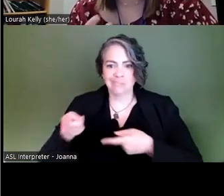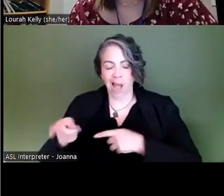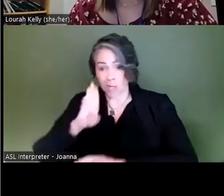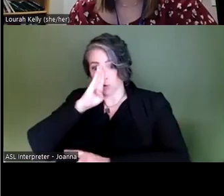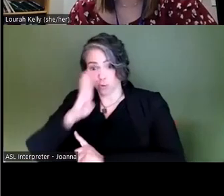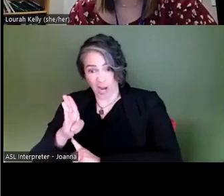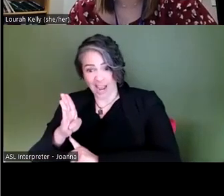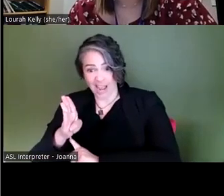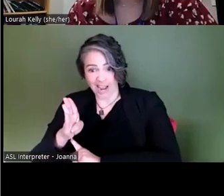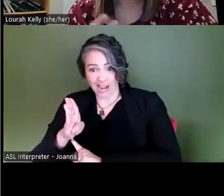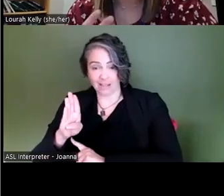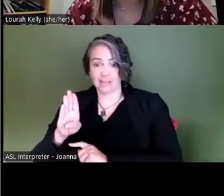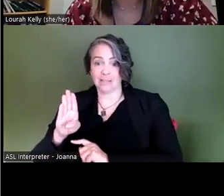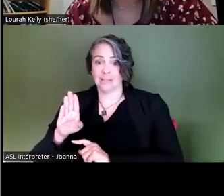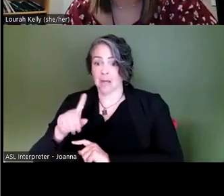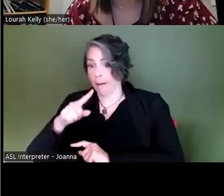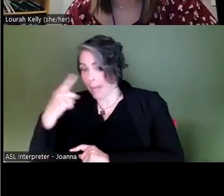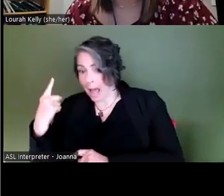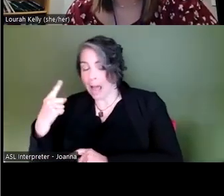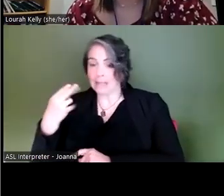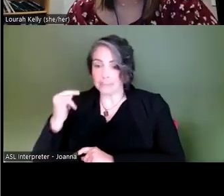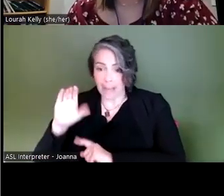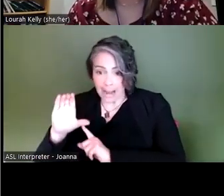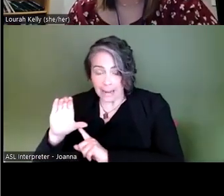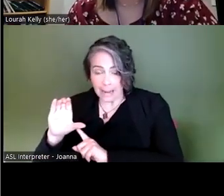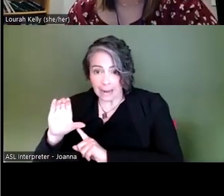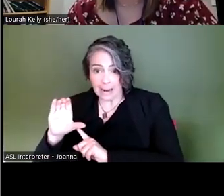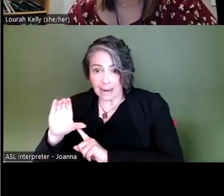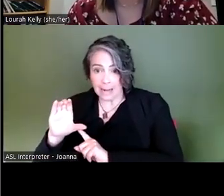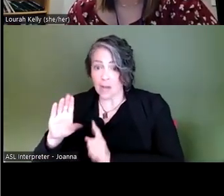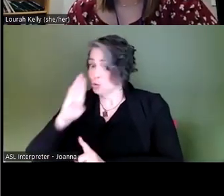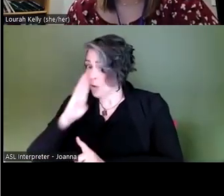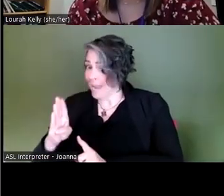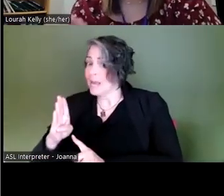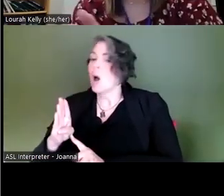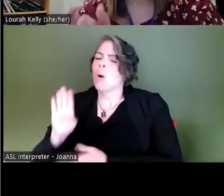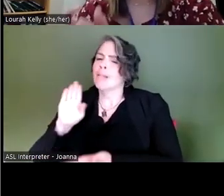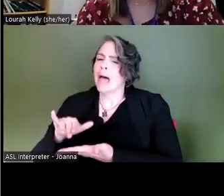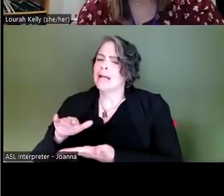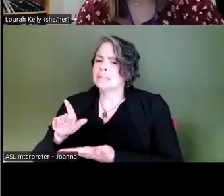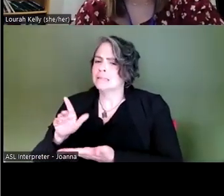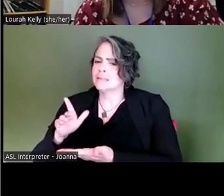Black or Hispanic, but only if somebody is heterosexual. And then Black, lesbian, gay,